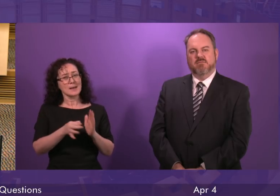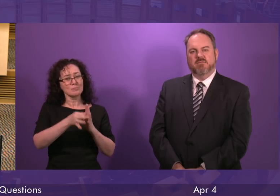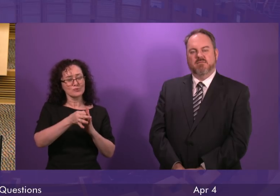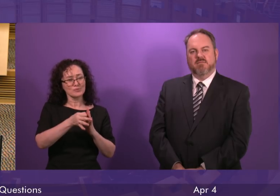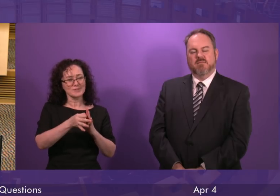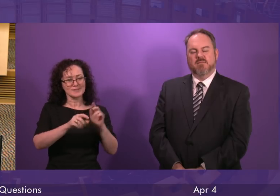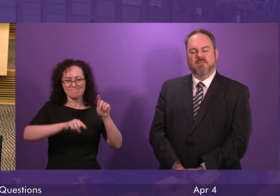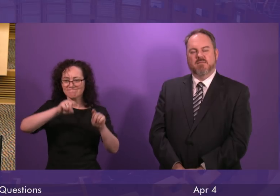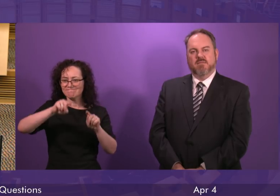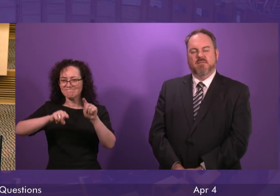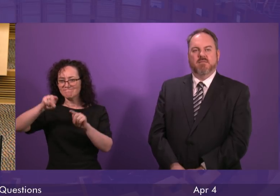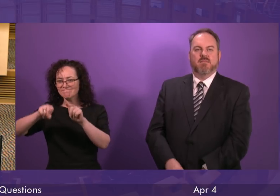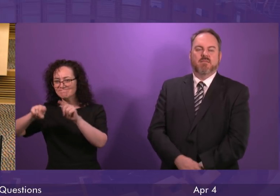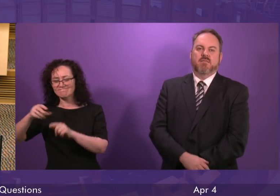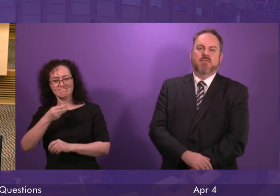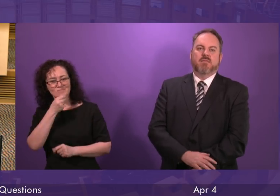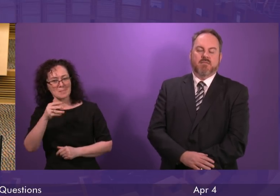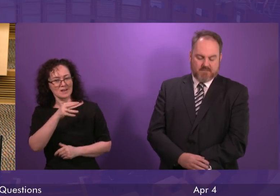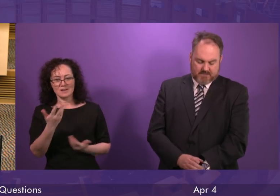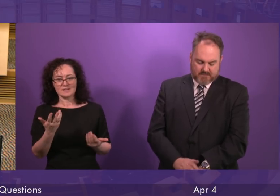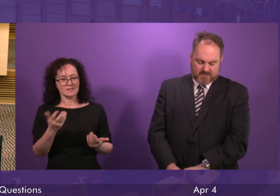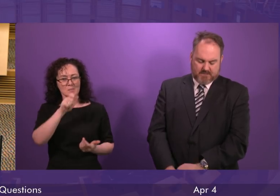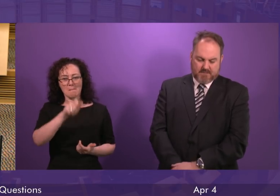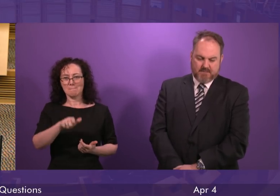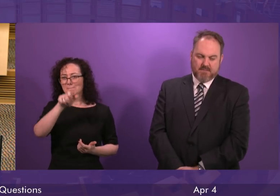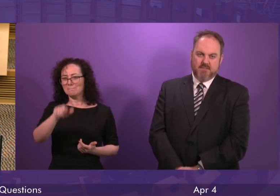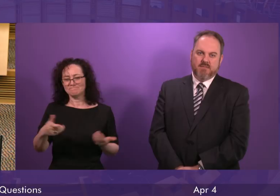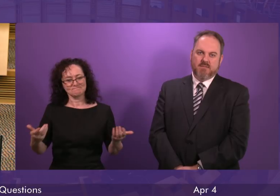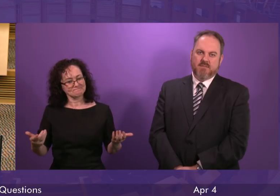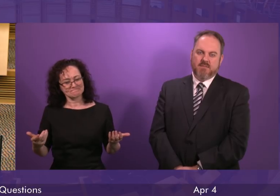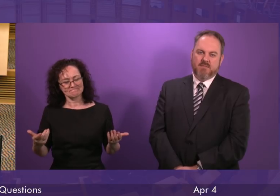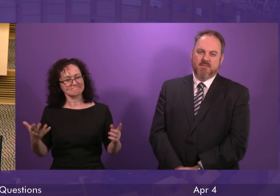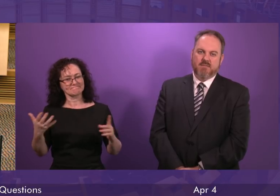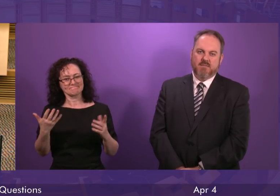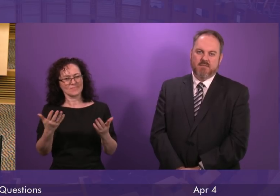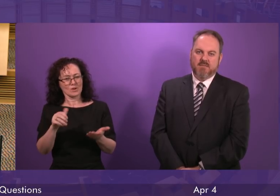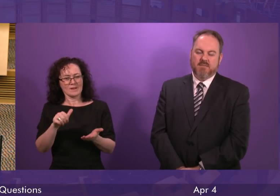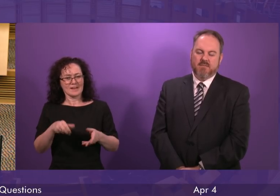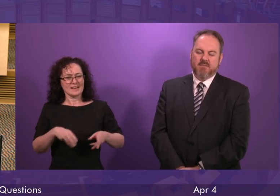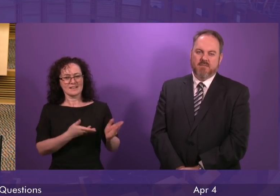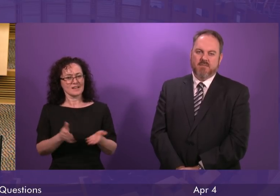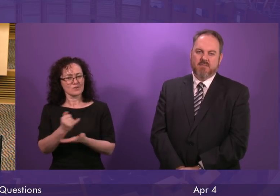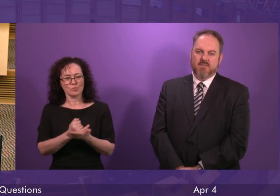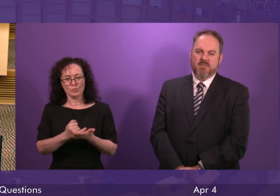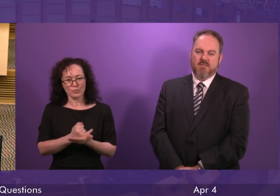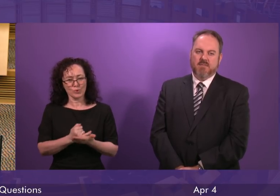of the country continuing to be let down by ScotRail. On Monday, the Cabinet Secretary for Transport, Infrastructure and Connectivity met senior Abellio officials to reinforce